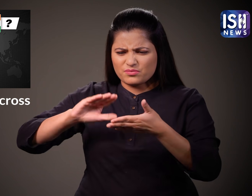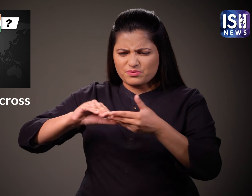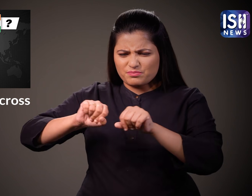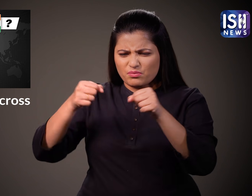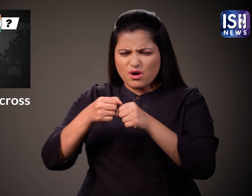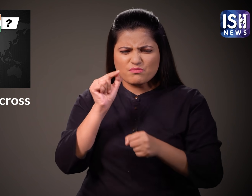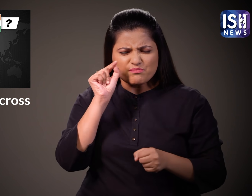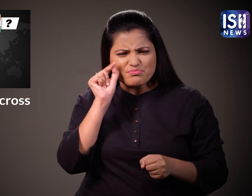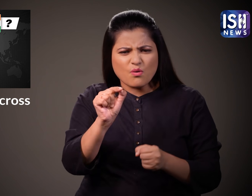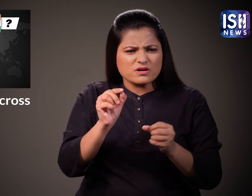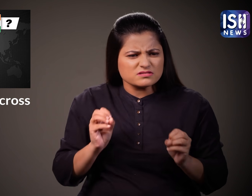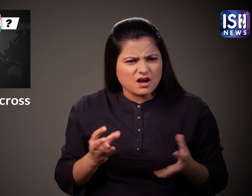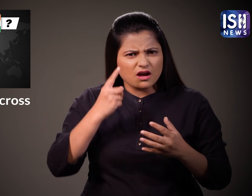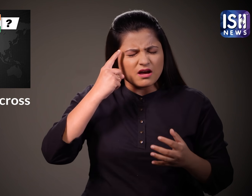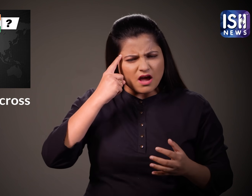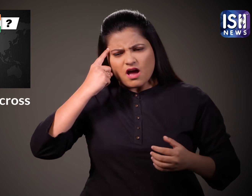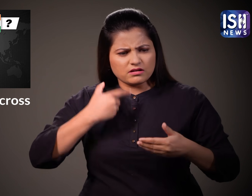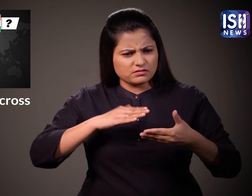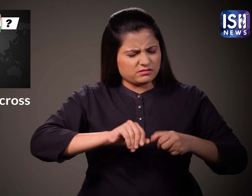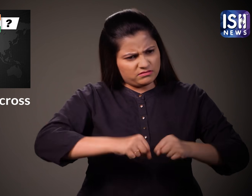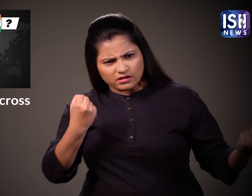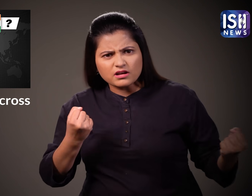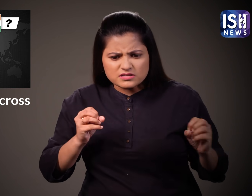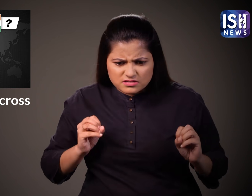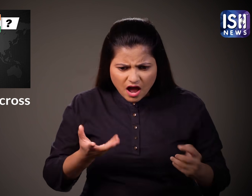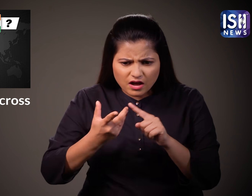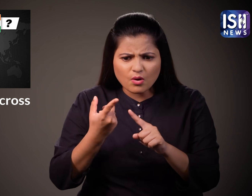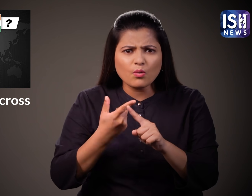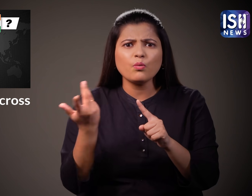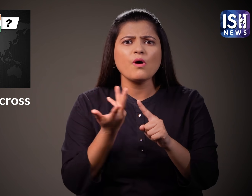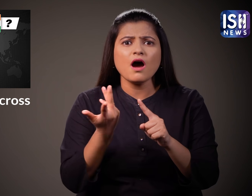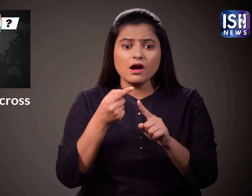What is the reason for the sudden spike in divorce cases.